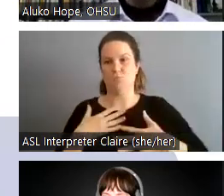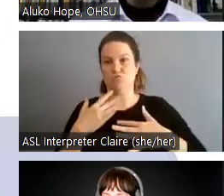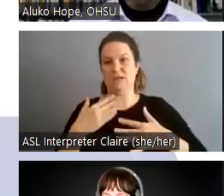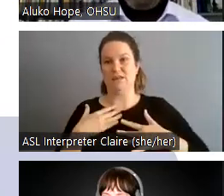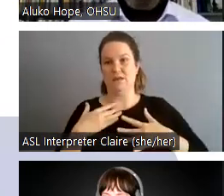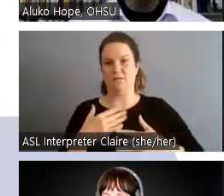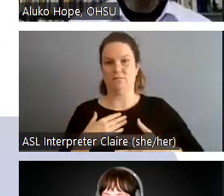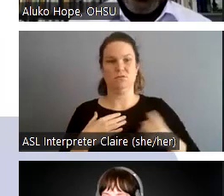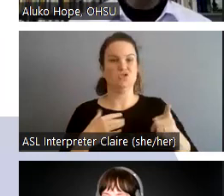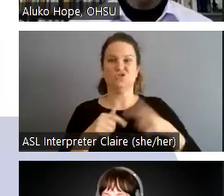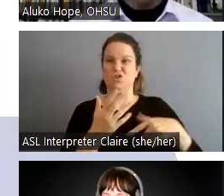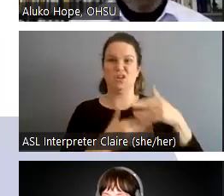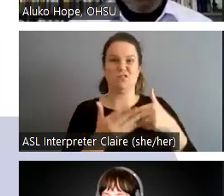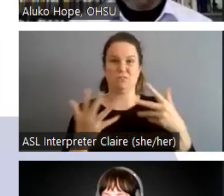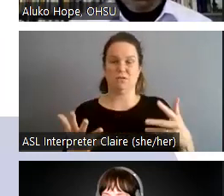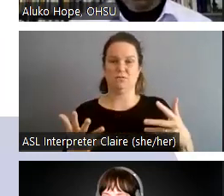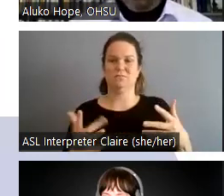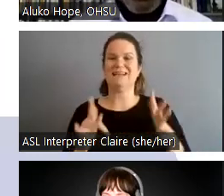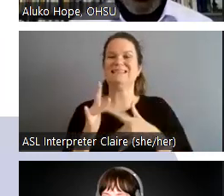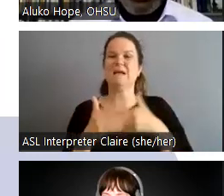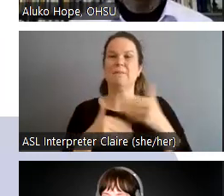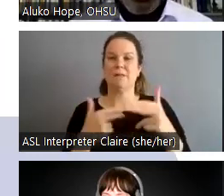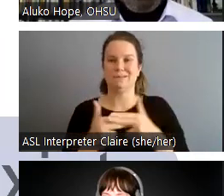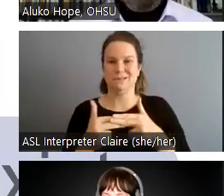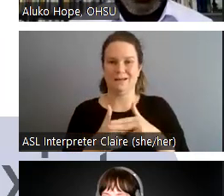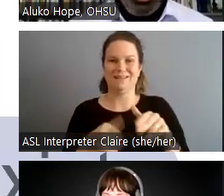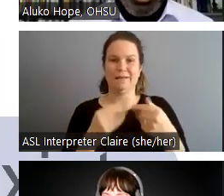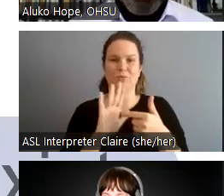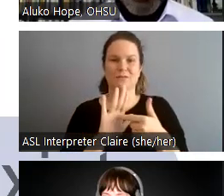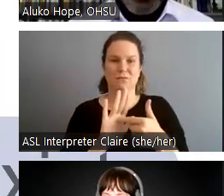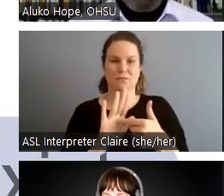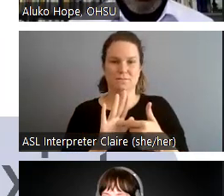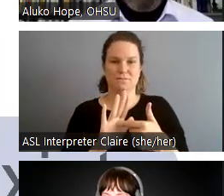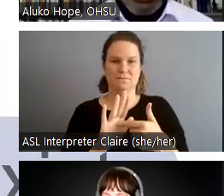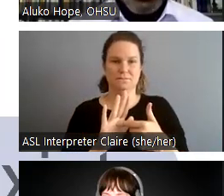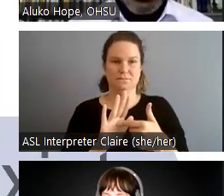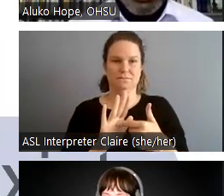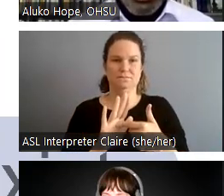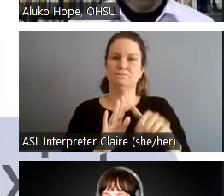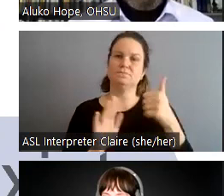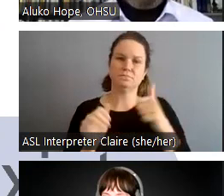a lot of interaction. And I'm going to skip to the next slide just to give you an example of